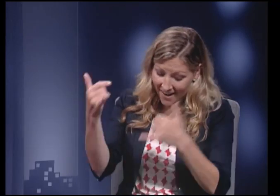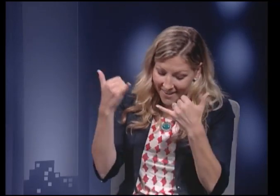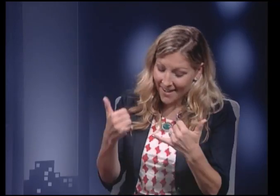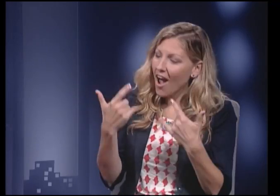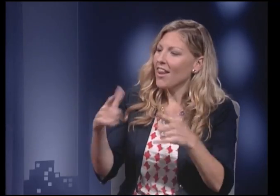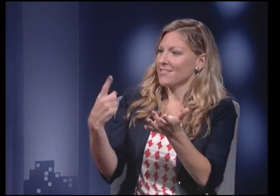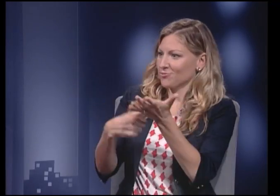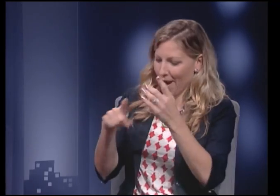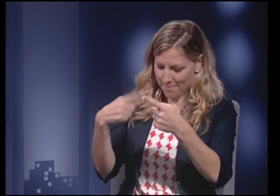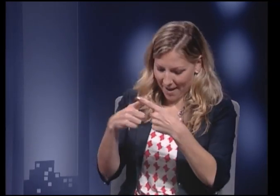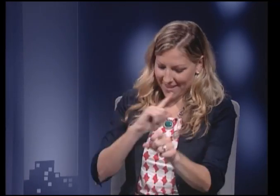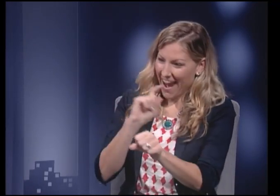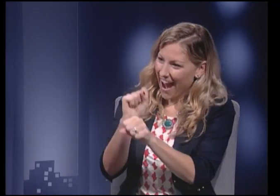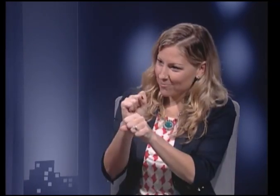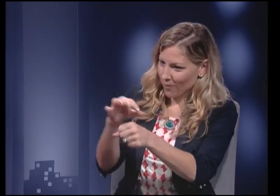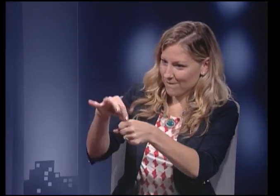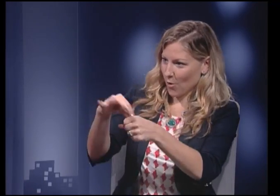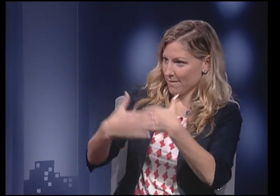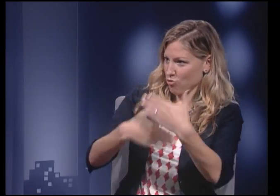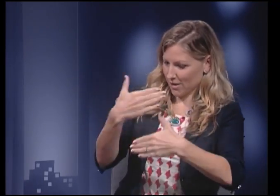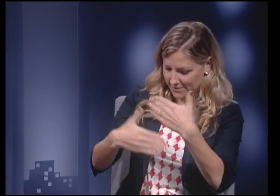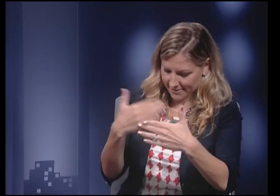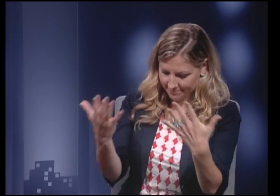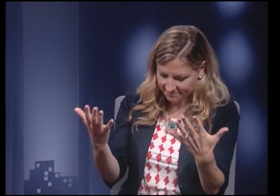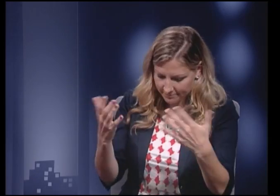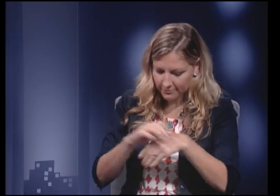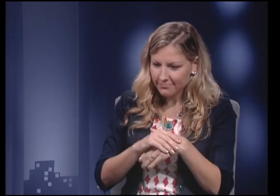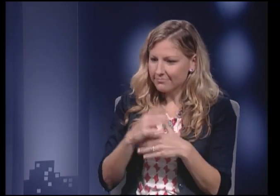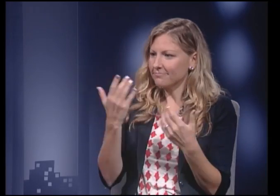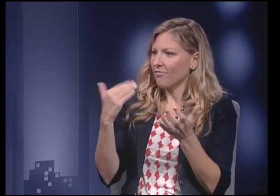Okay, thank you. Now, let's talk about the actual voting process.